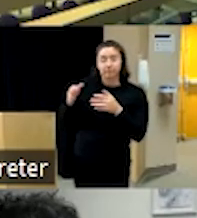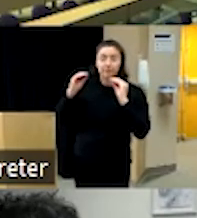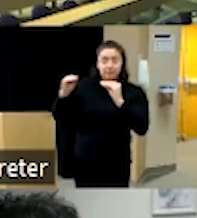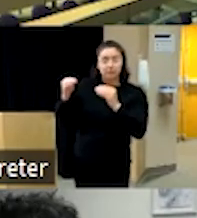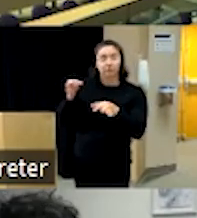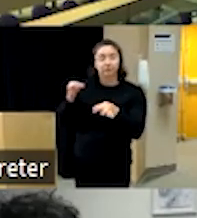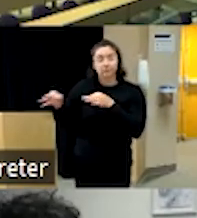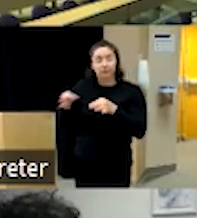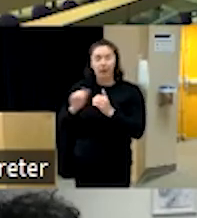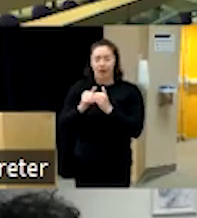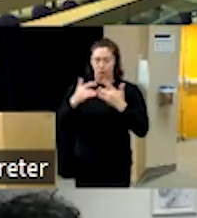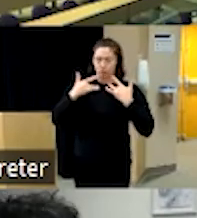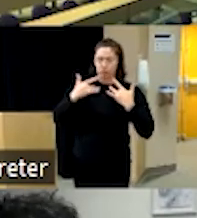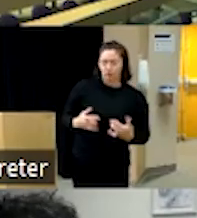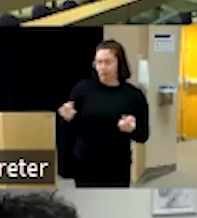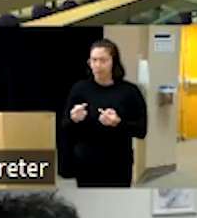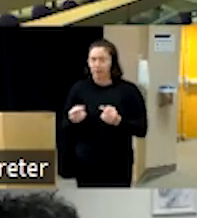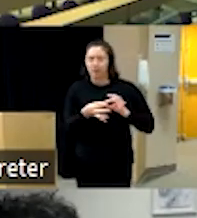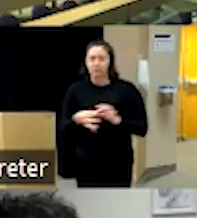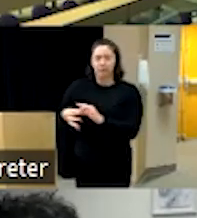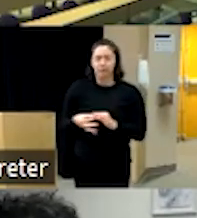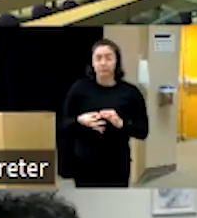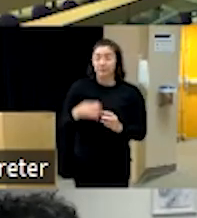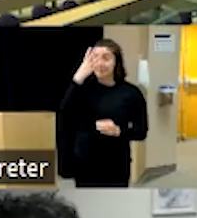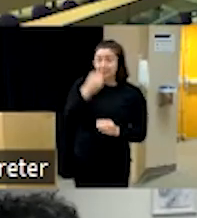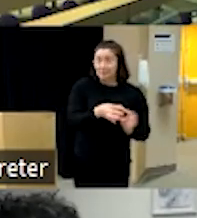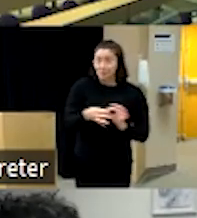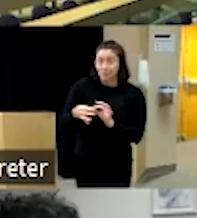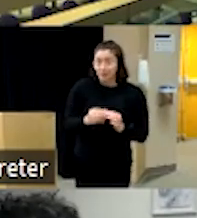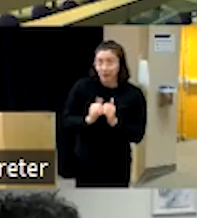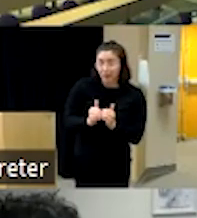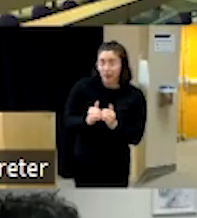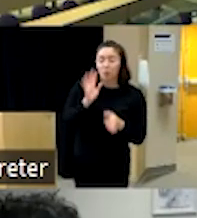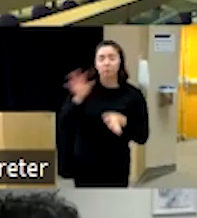depression are connected how pain and sleep is connected and What patients can actually